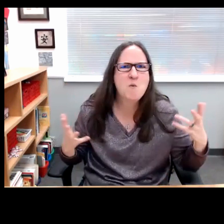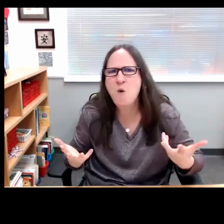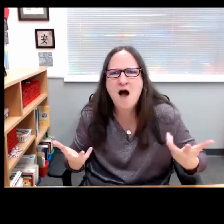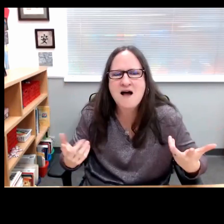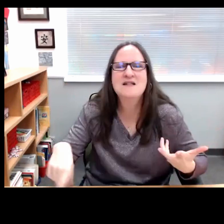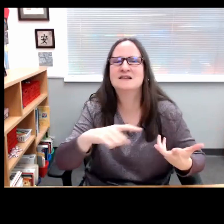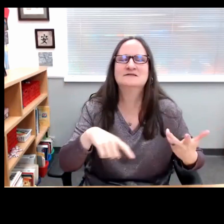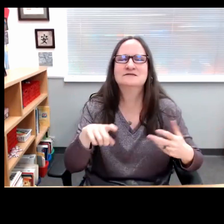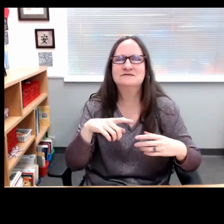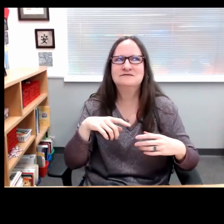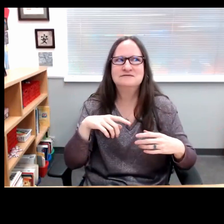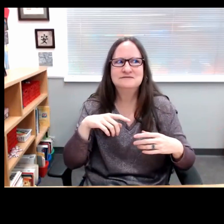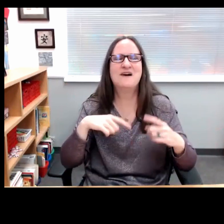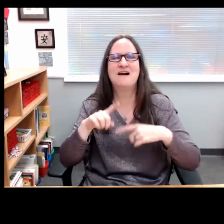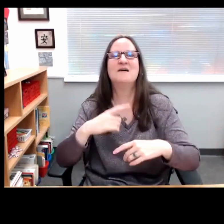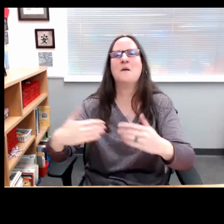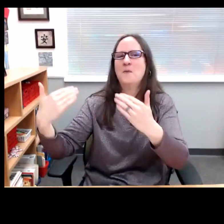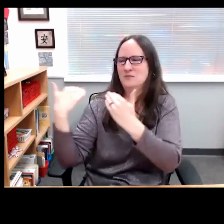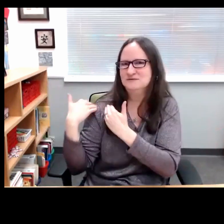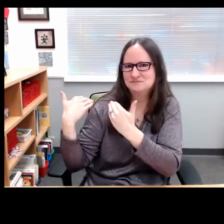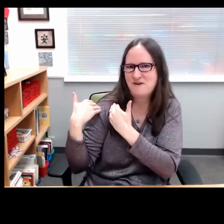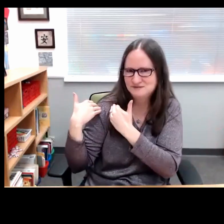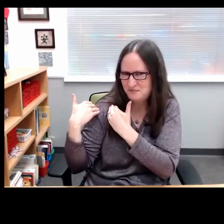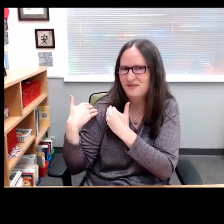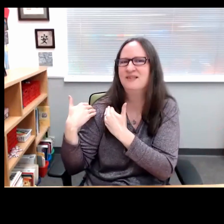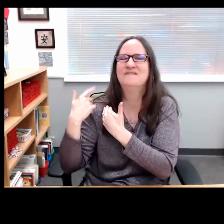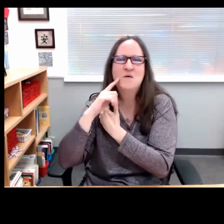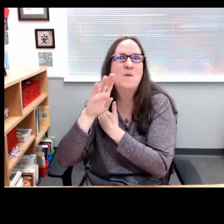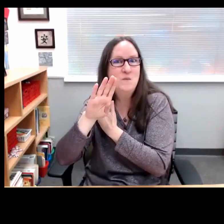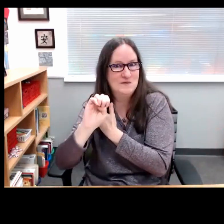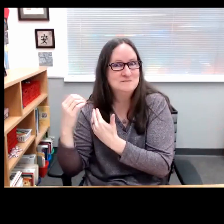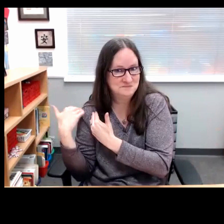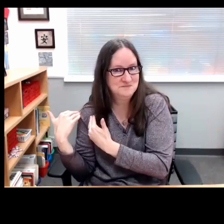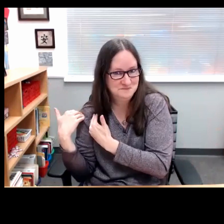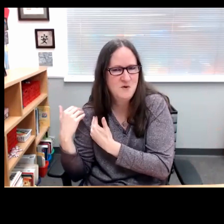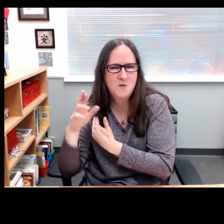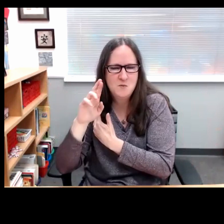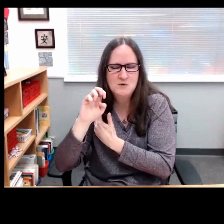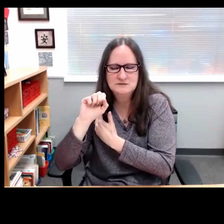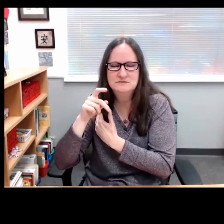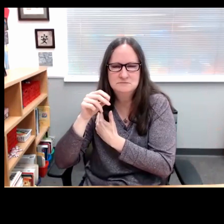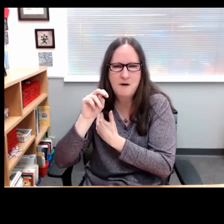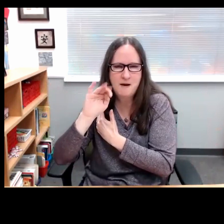And then B, what does the B stand for? And they'll sign responsibility for be responsible.